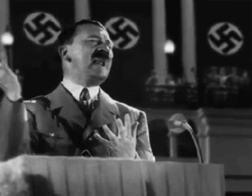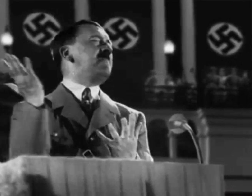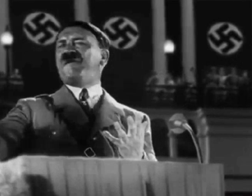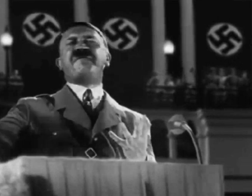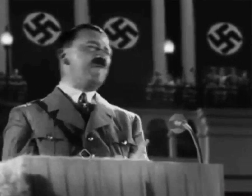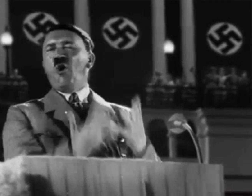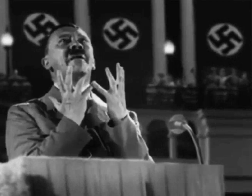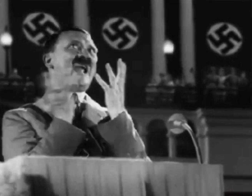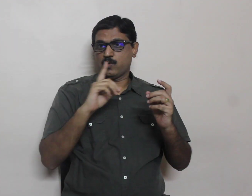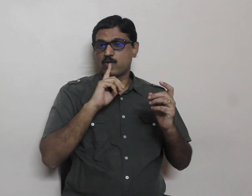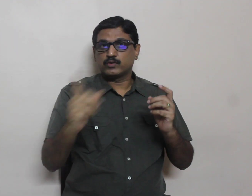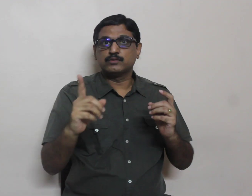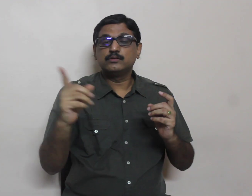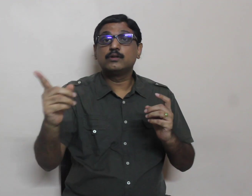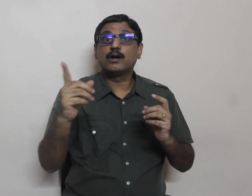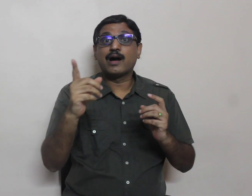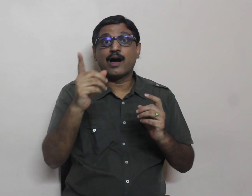Hitler was furious.